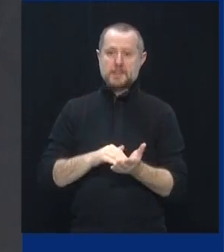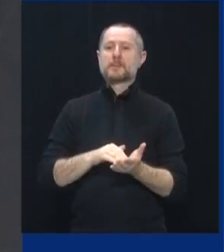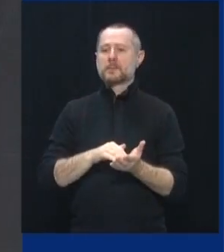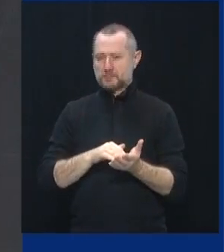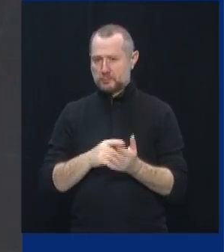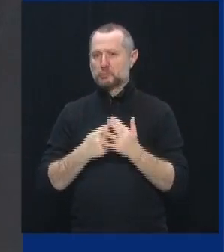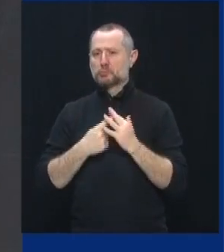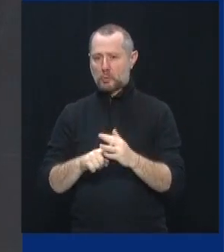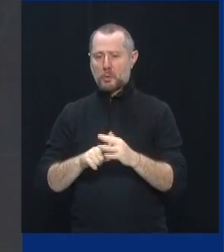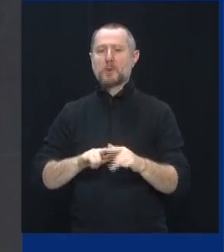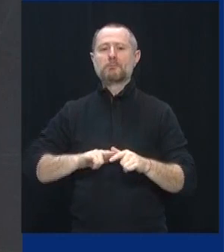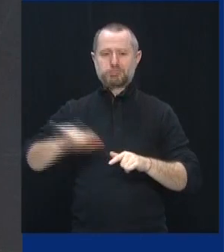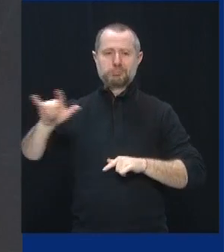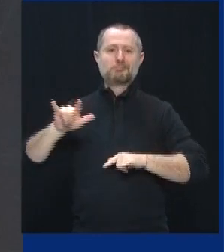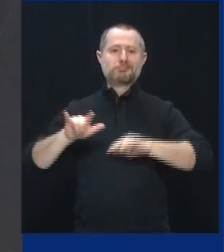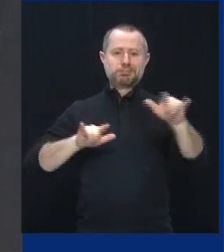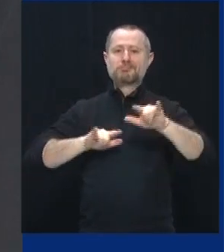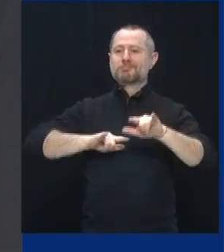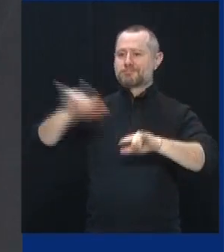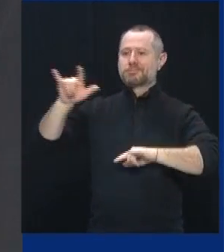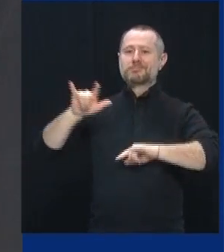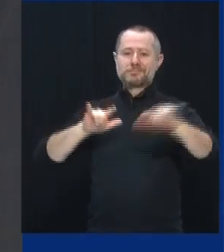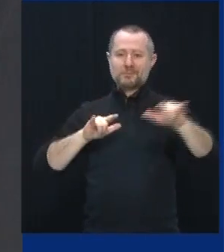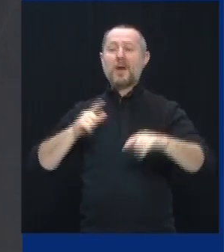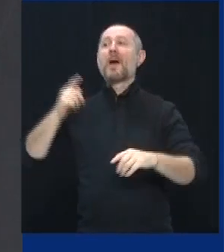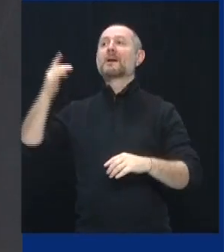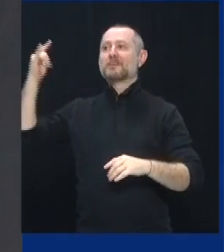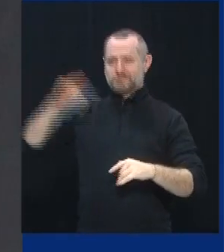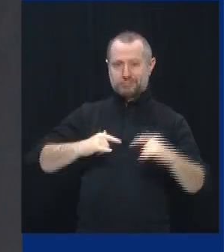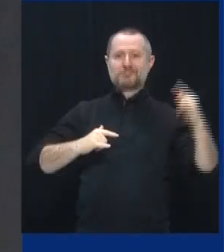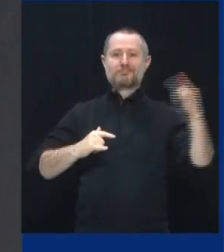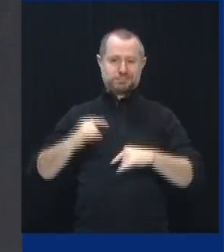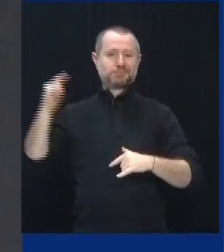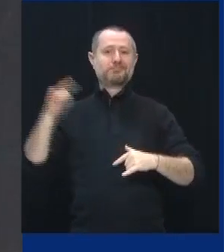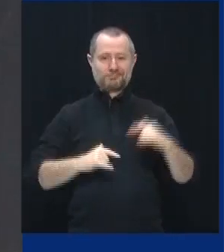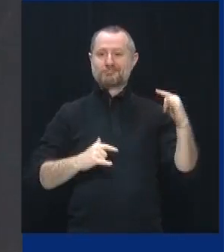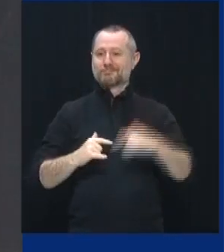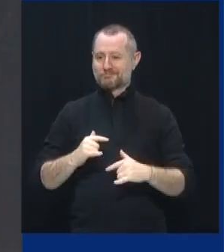THANK YOU, GOVERNOR. THE AIRPORTS HAVE RESUMED